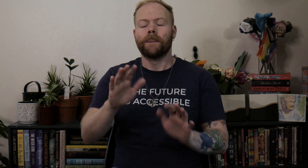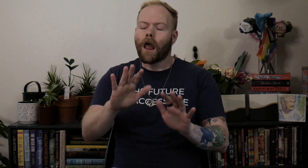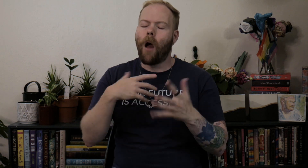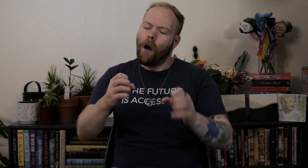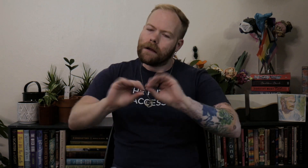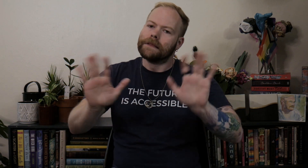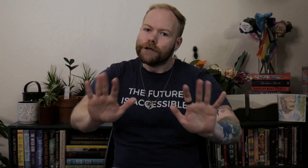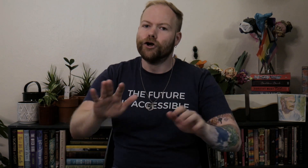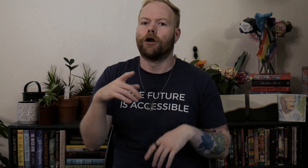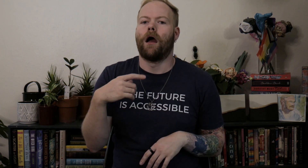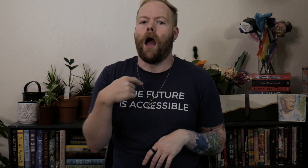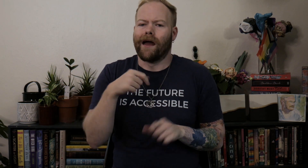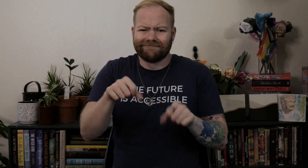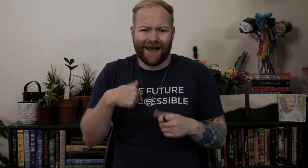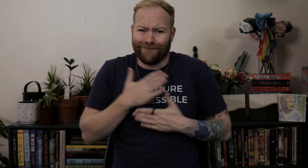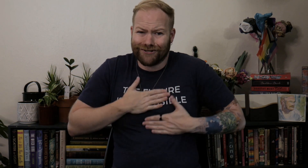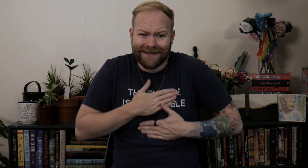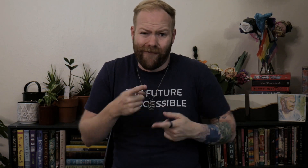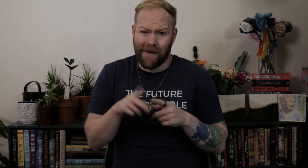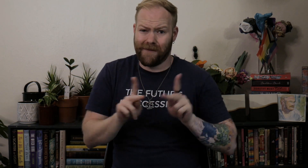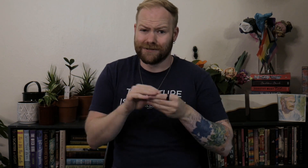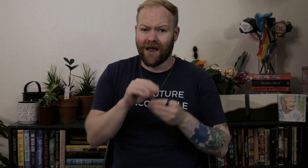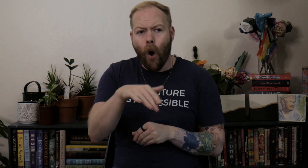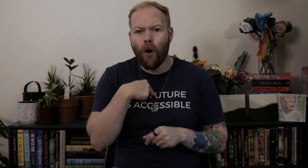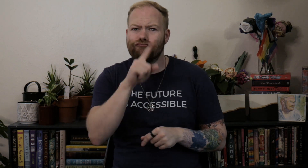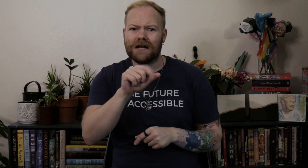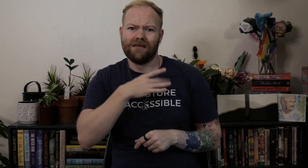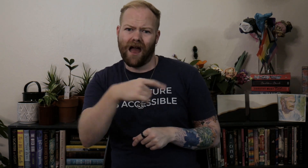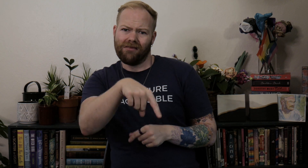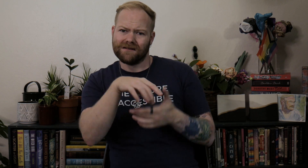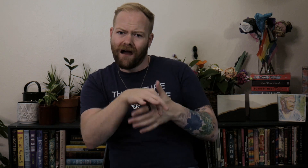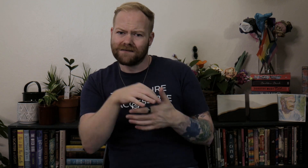I want to be clear, I do appreciate when people say they like this particular content